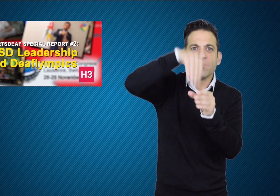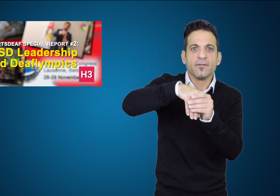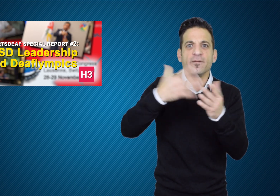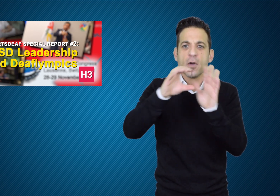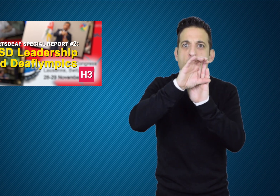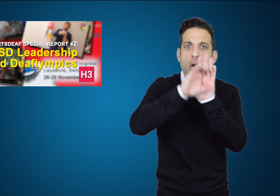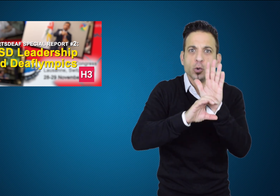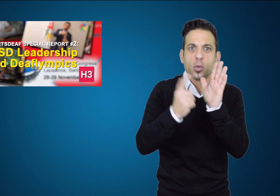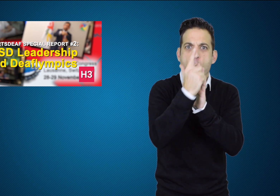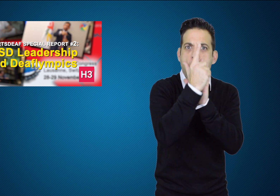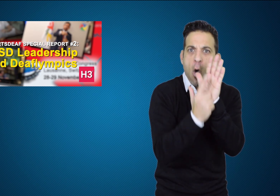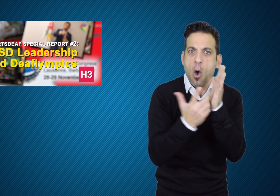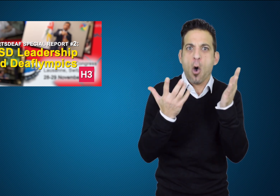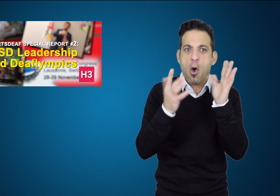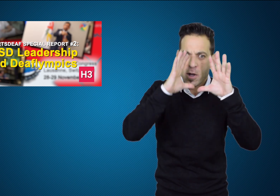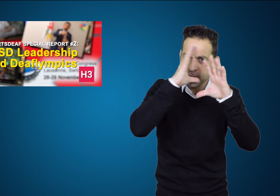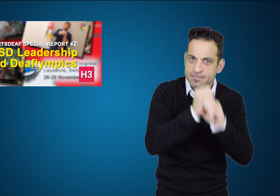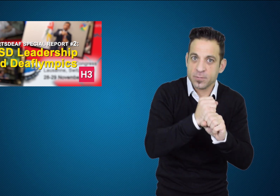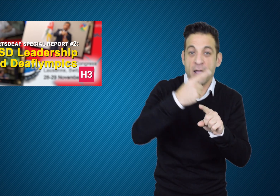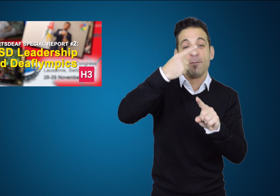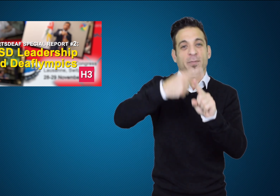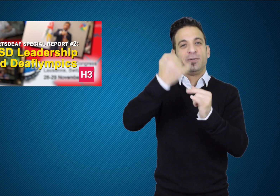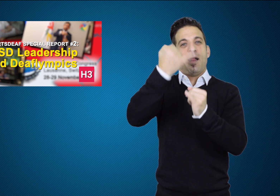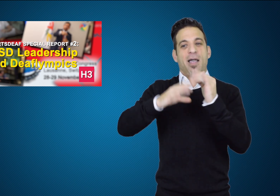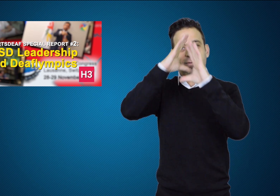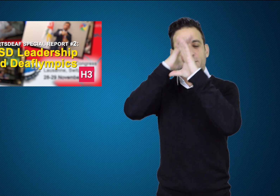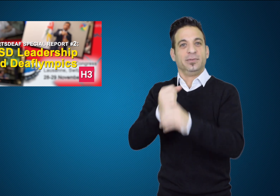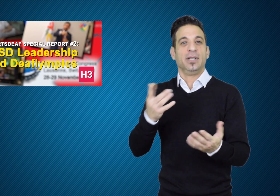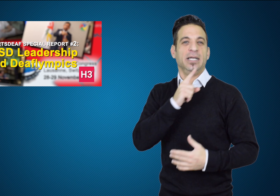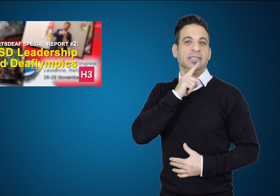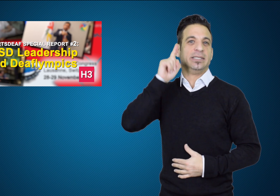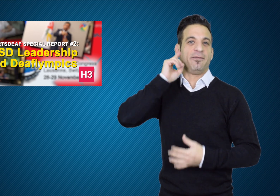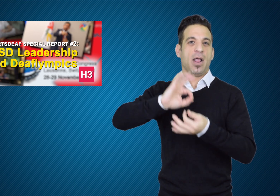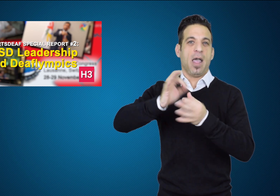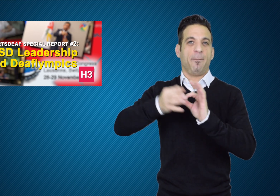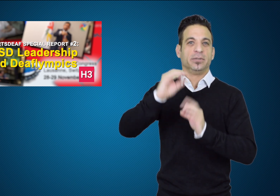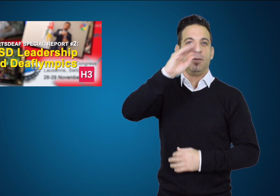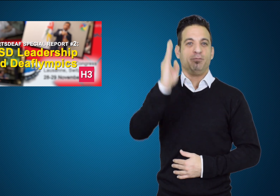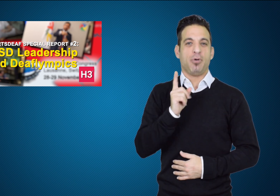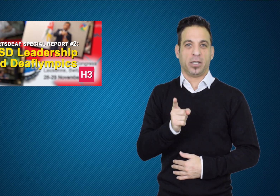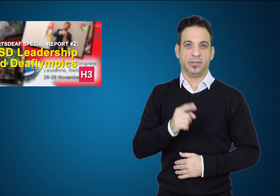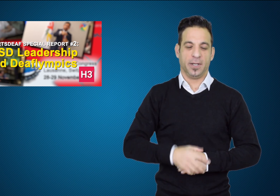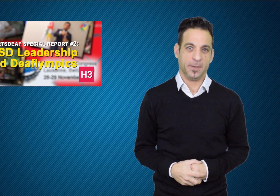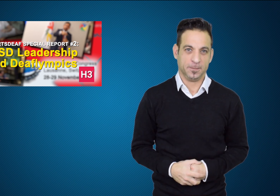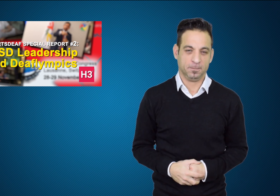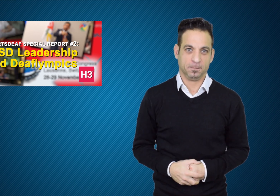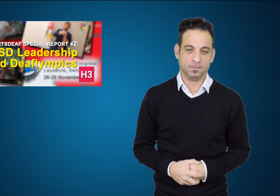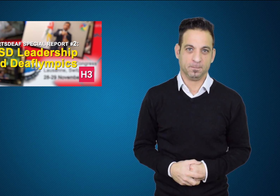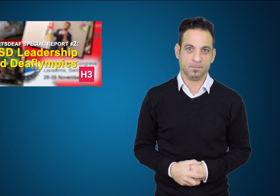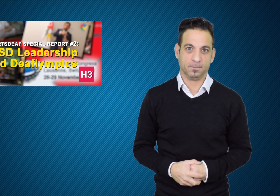the Constitution and Bylaws, and Deaflympics Brazil.